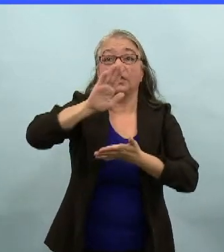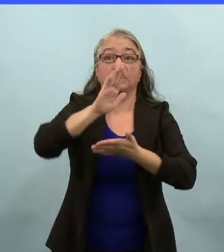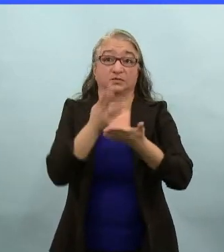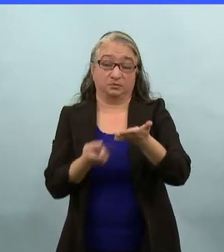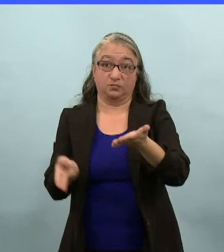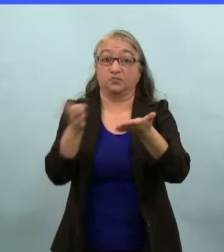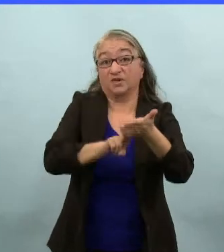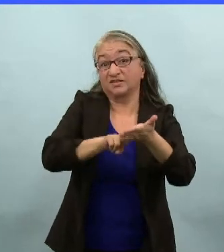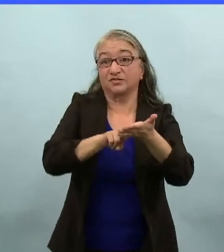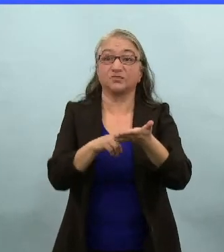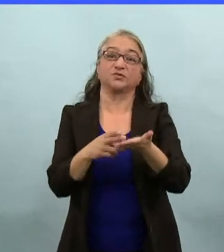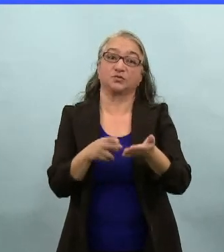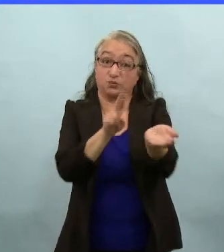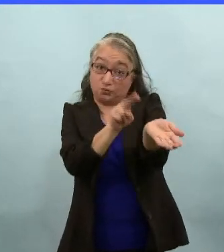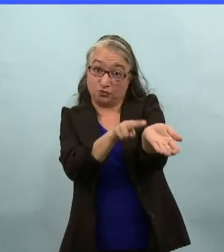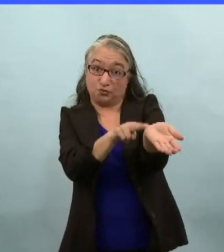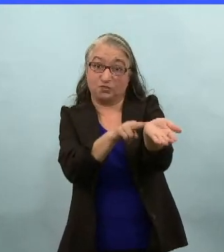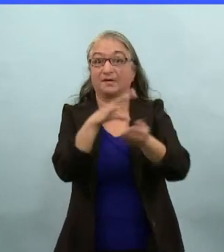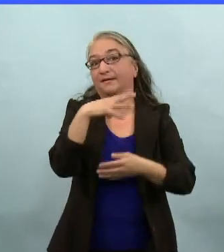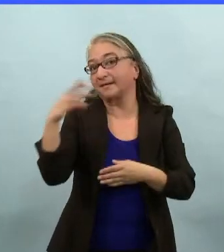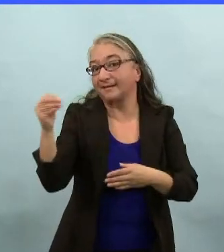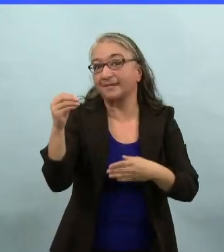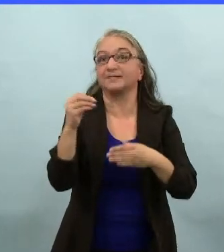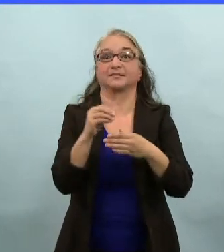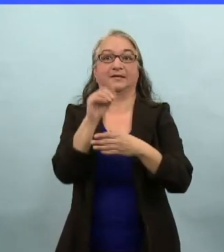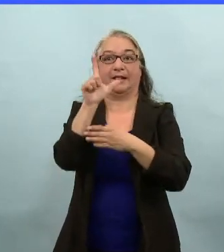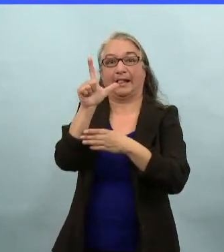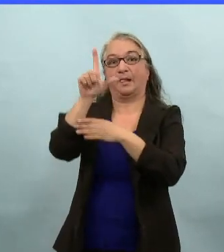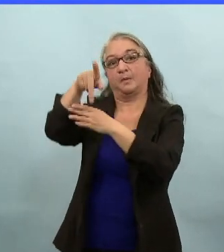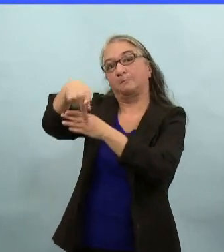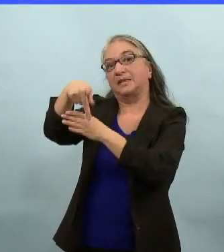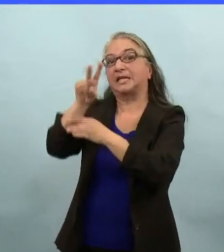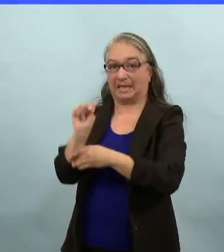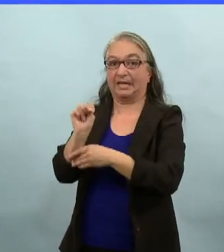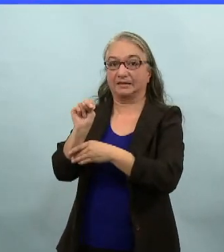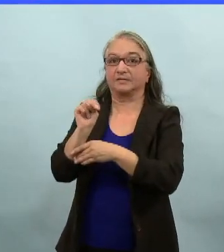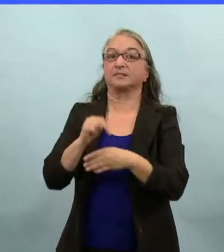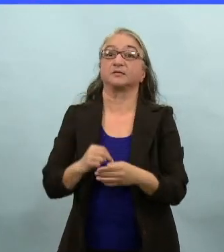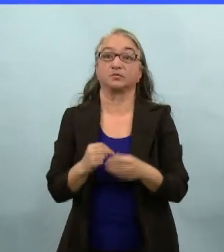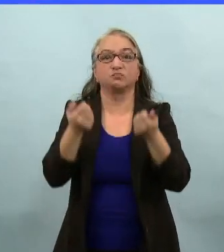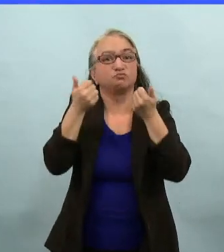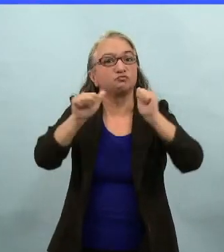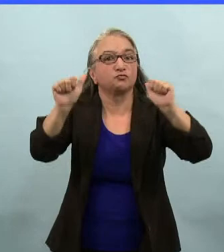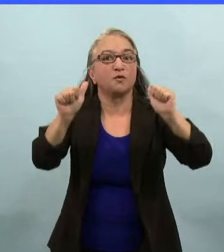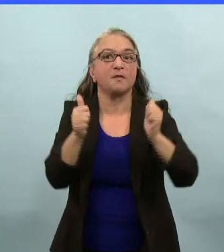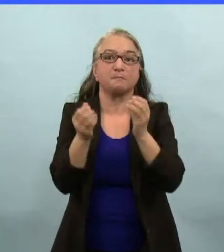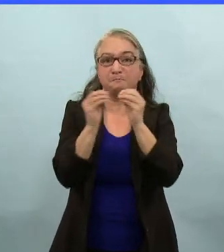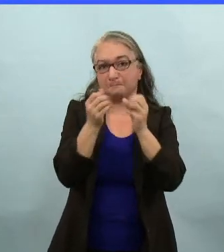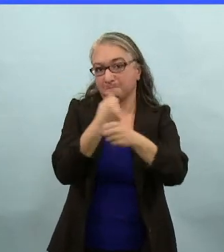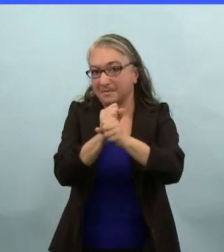practical nurses of manitoba to ensure we license as many of these applicants as soon as possible